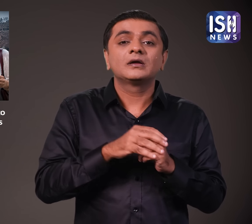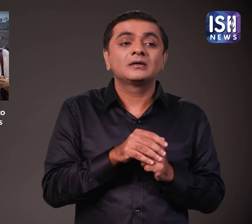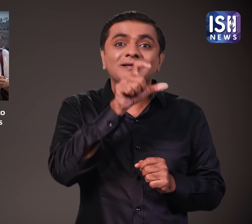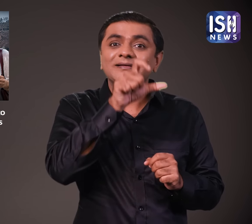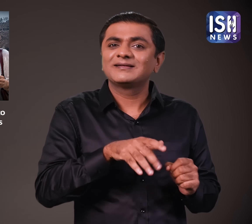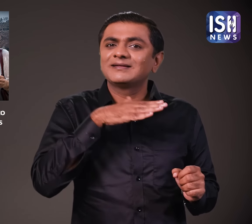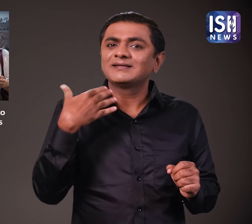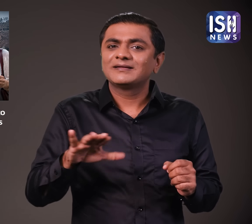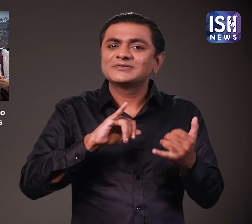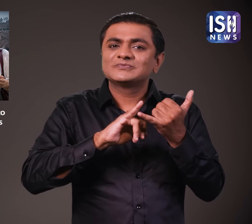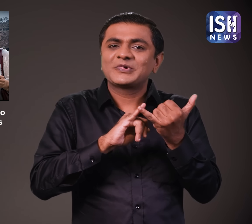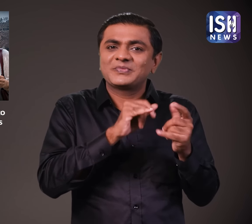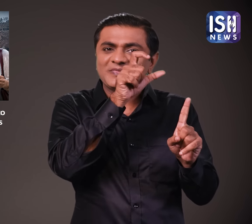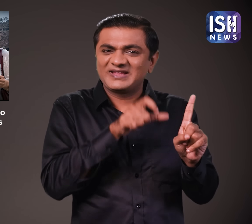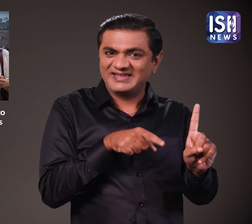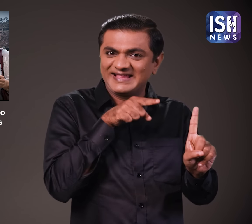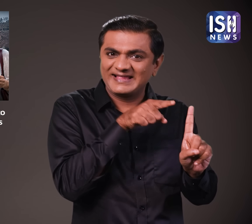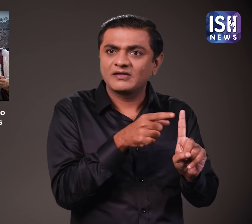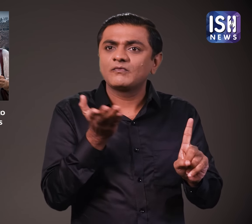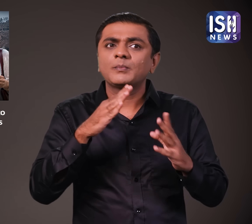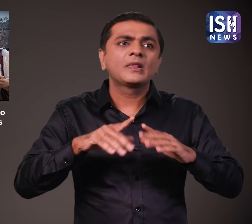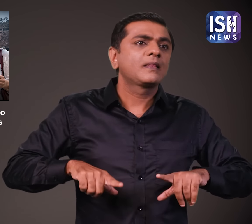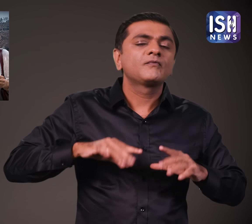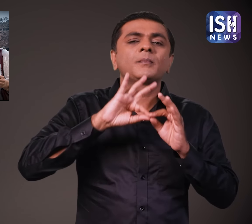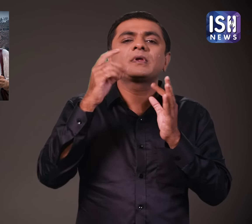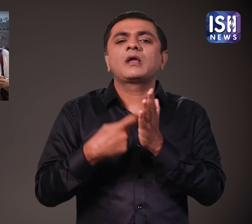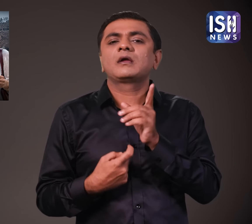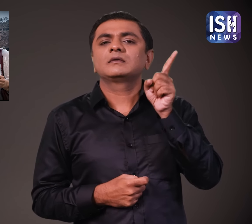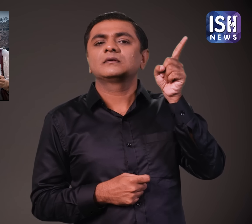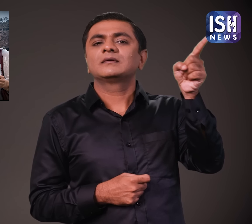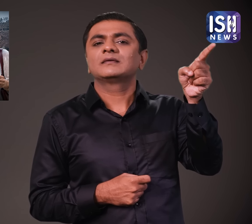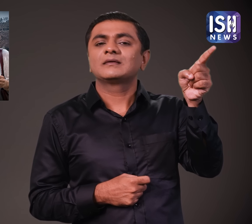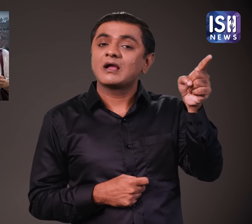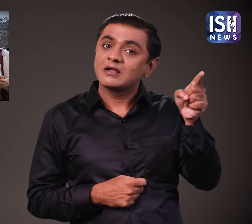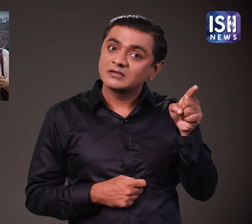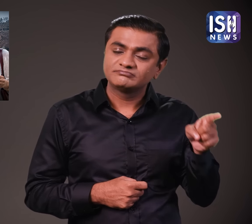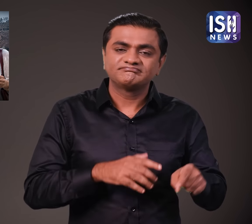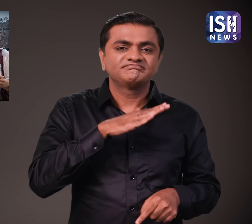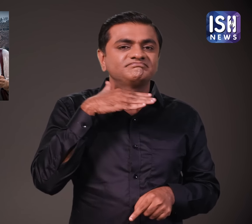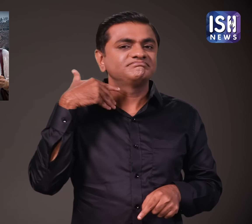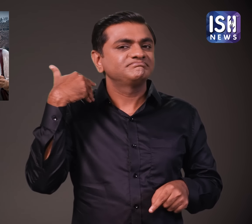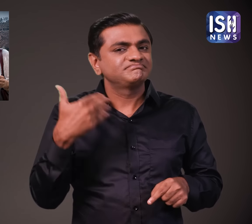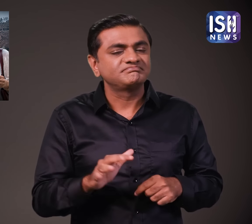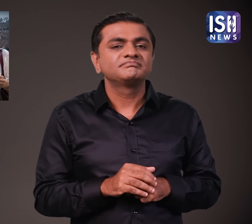The deceased, Shubham Kumar was from Bihar.